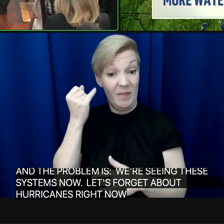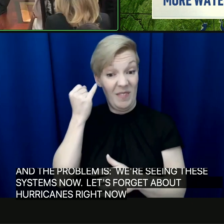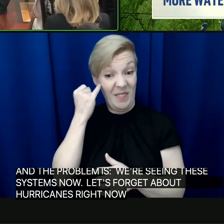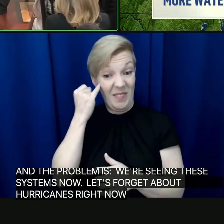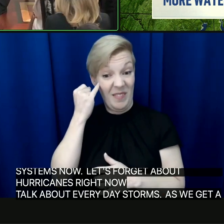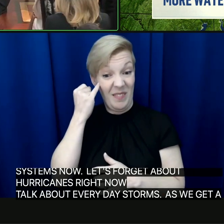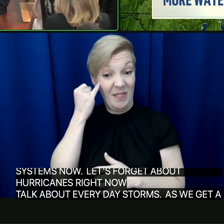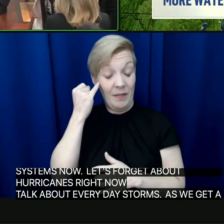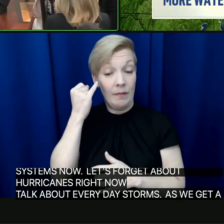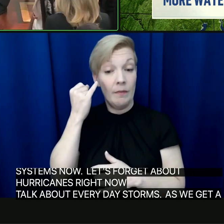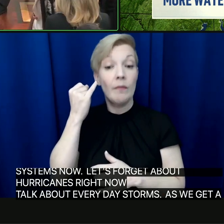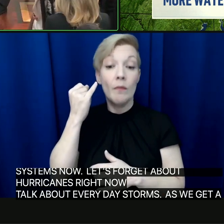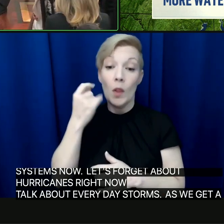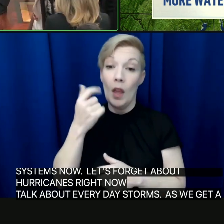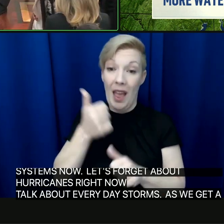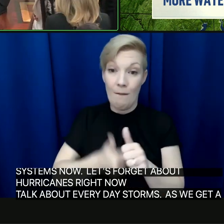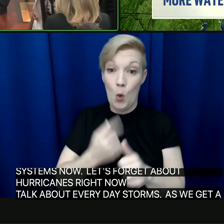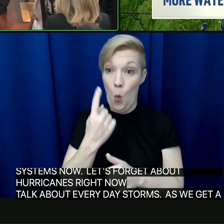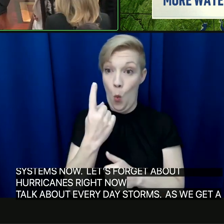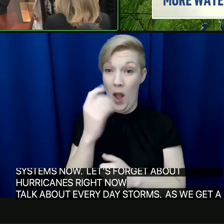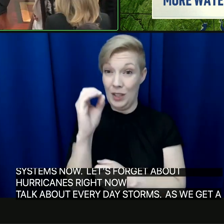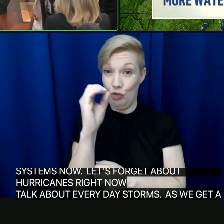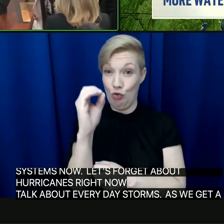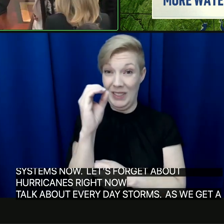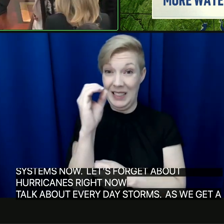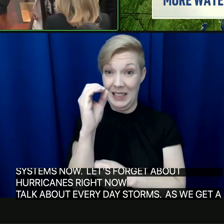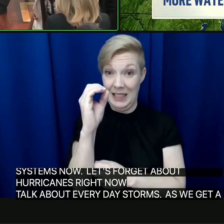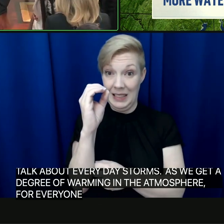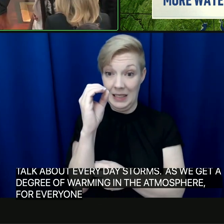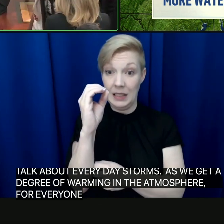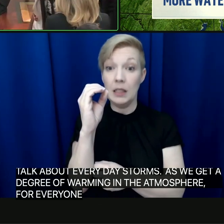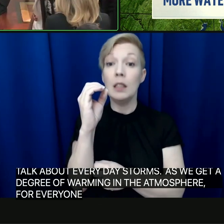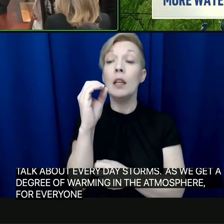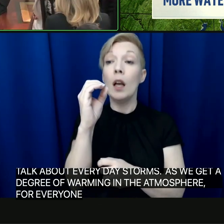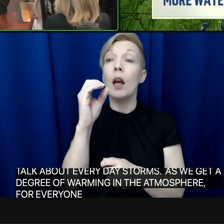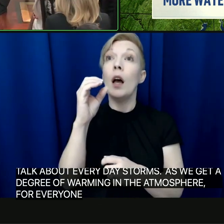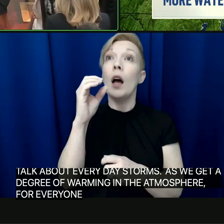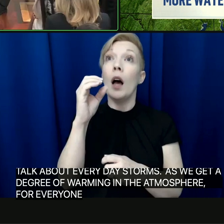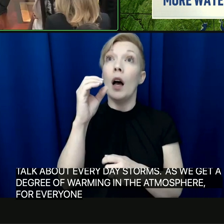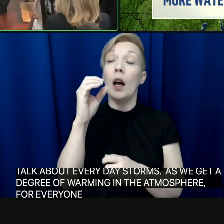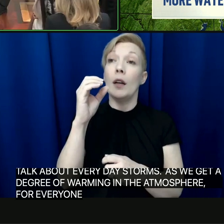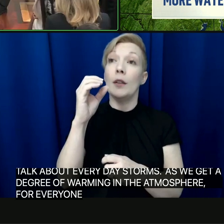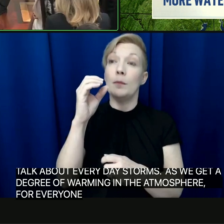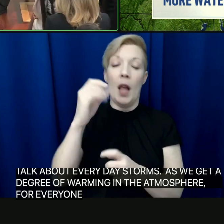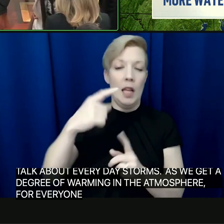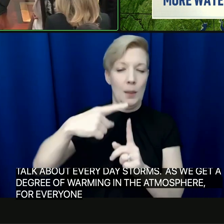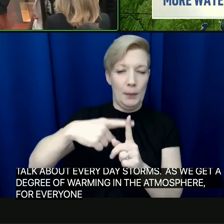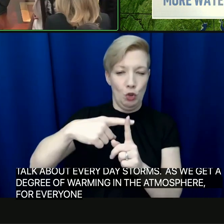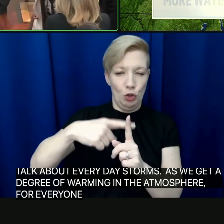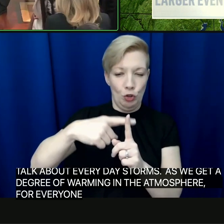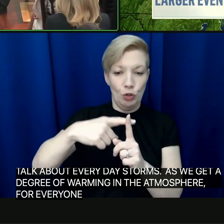For every one degree, our atmosphere can hold 4 percent more water. And that means we're going to see stronger